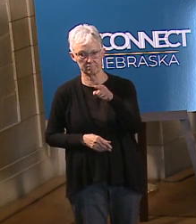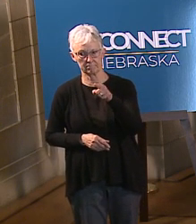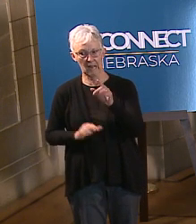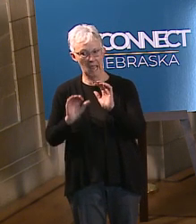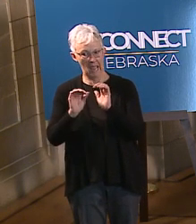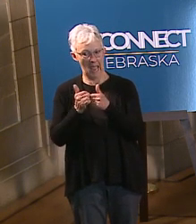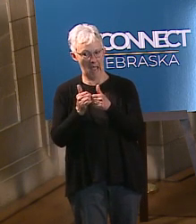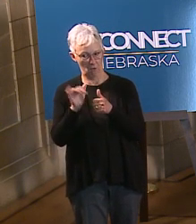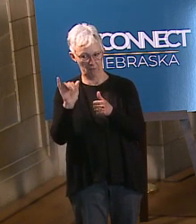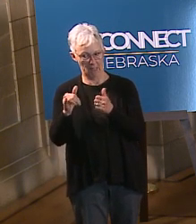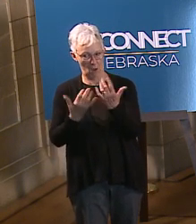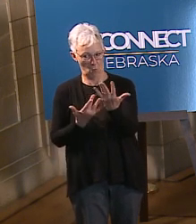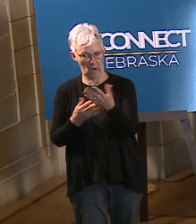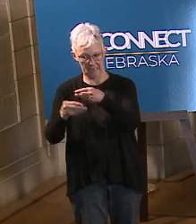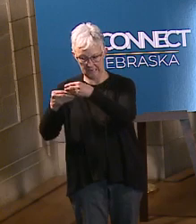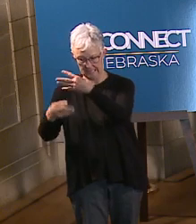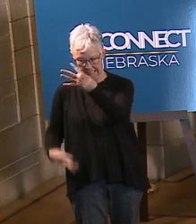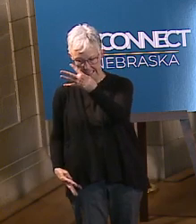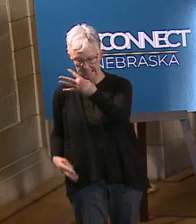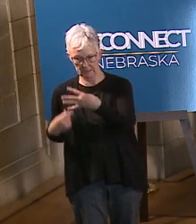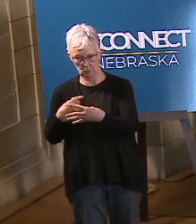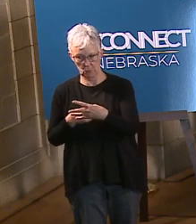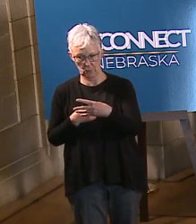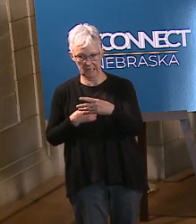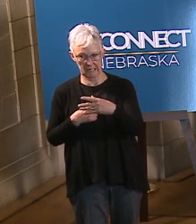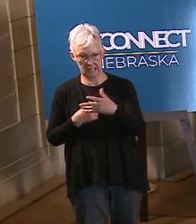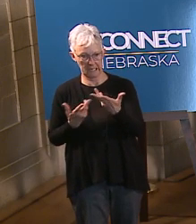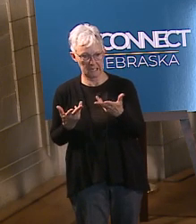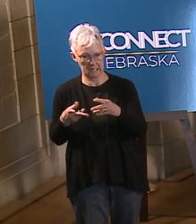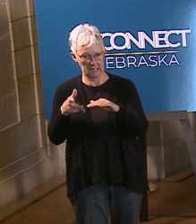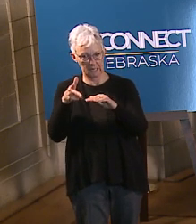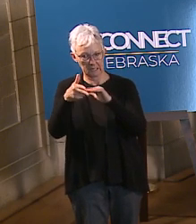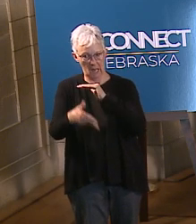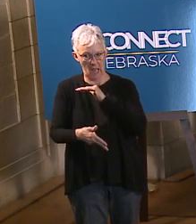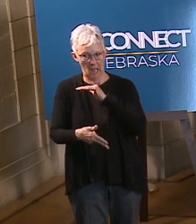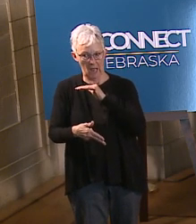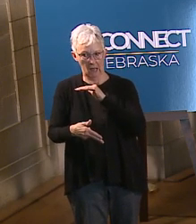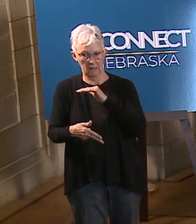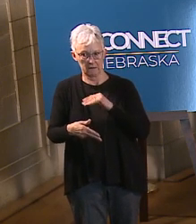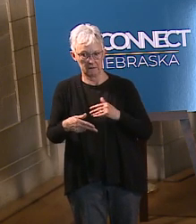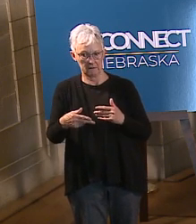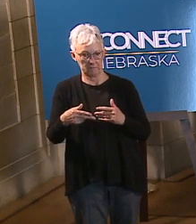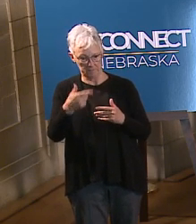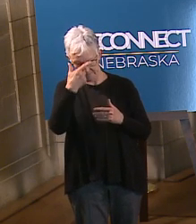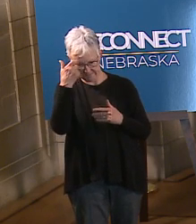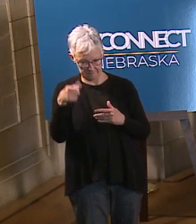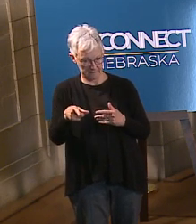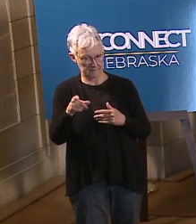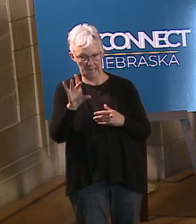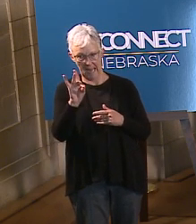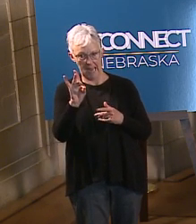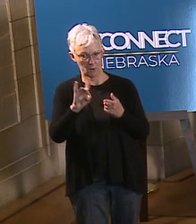ANDREW.